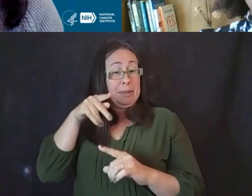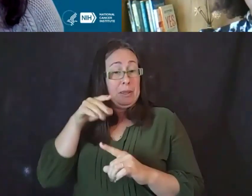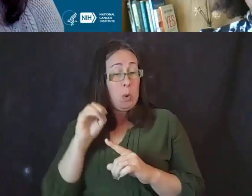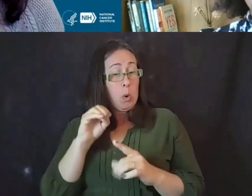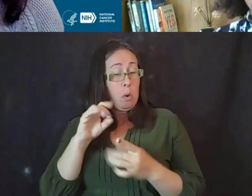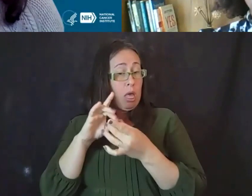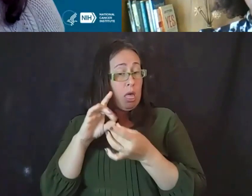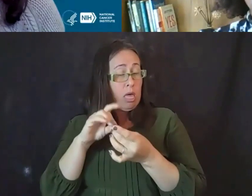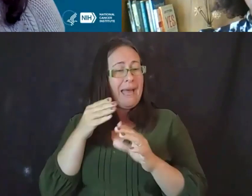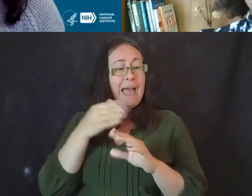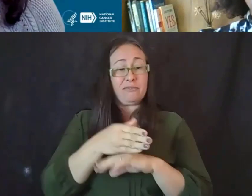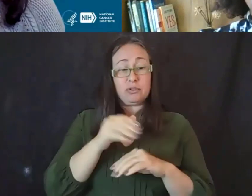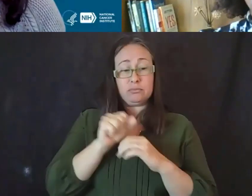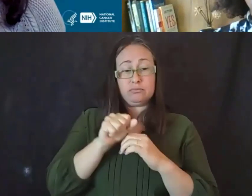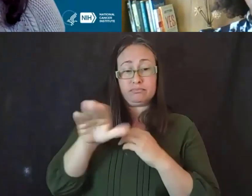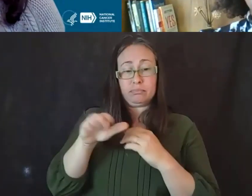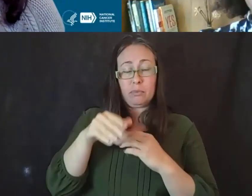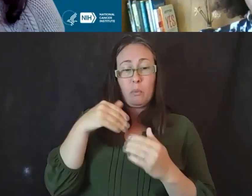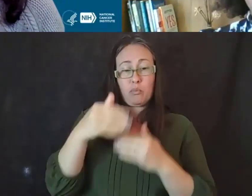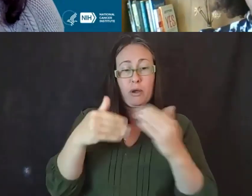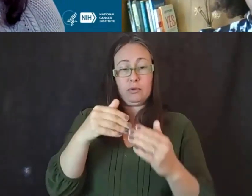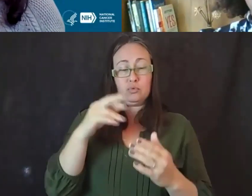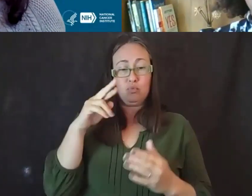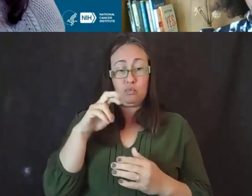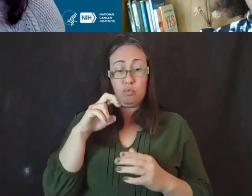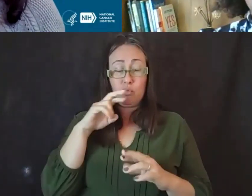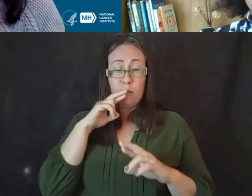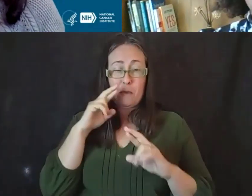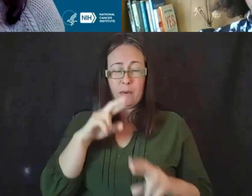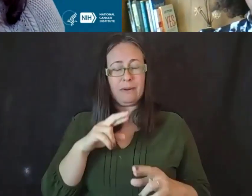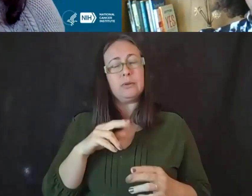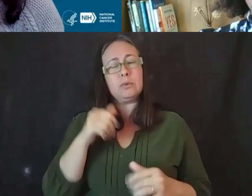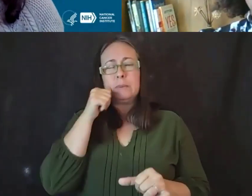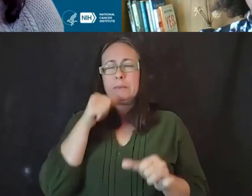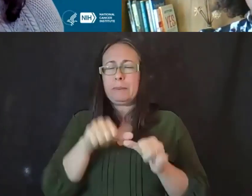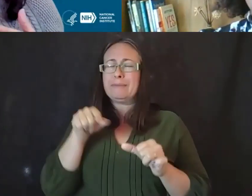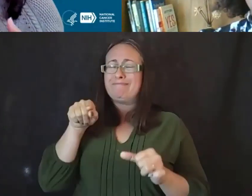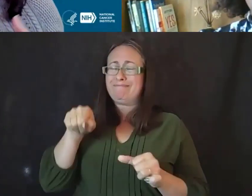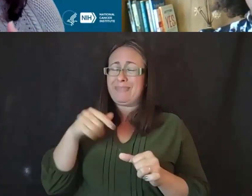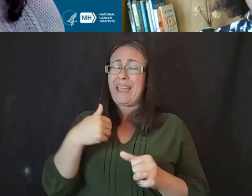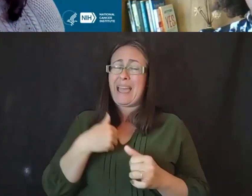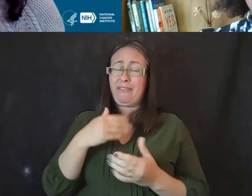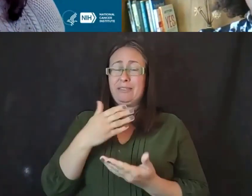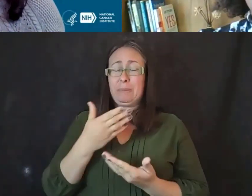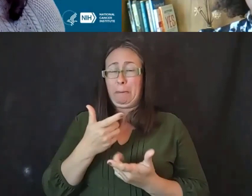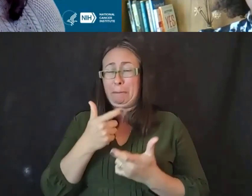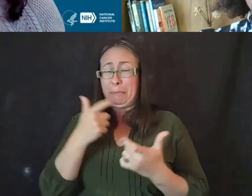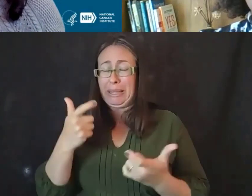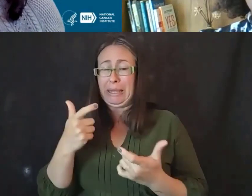is it common to apply for another K? Or would you suggest something else, additional advice?